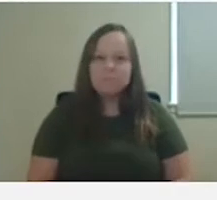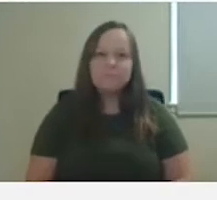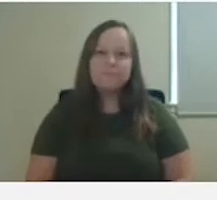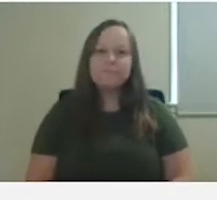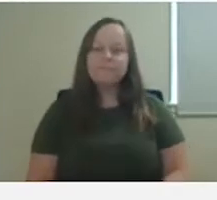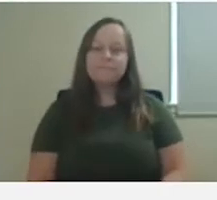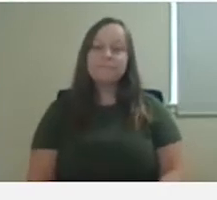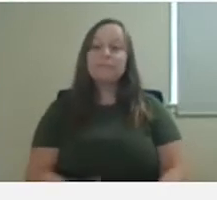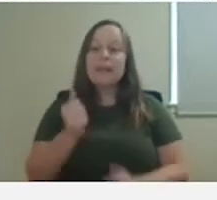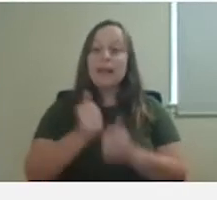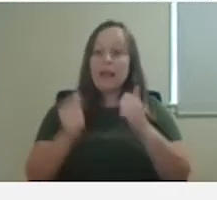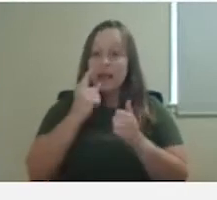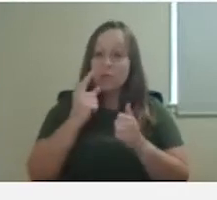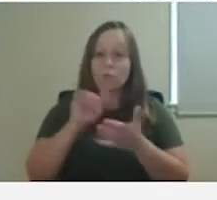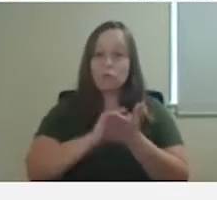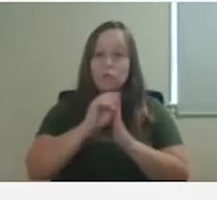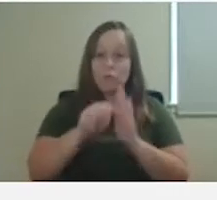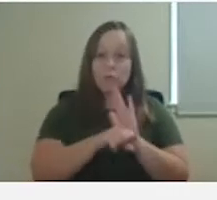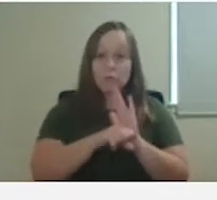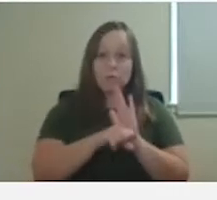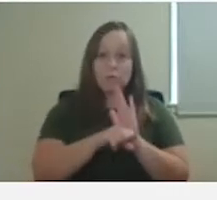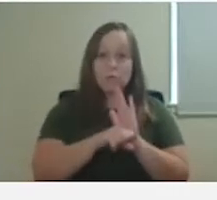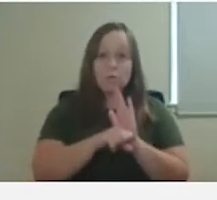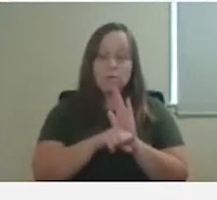Everyone in New York State is able to vote